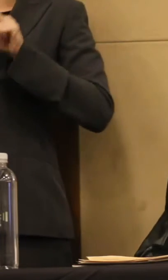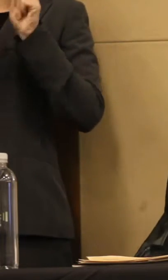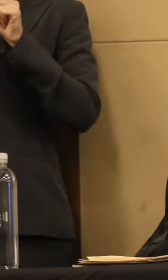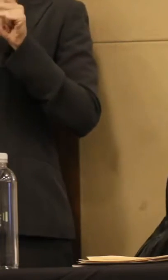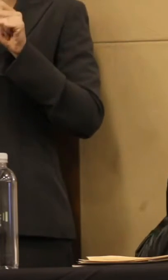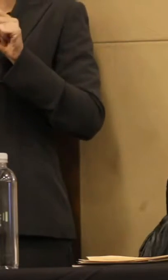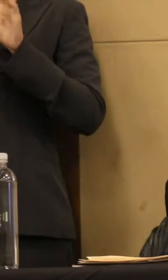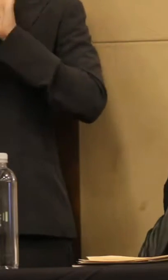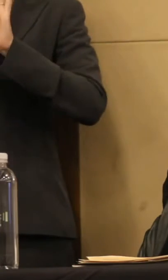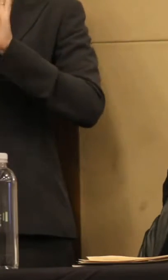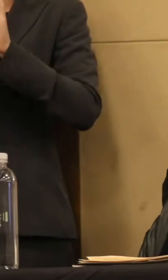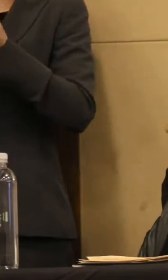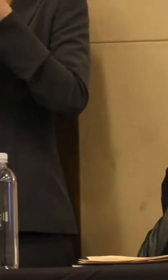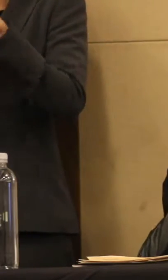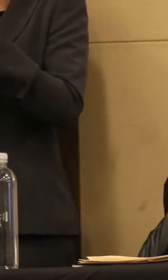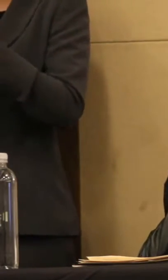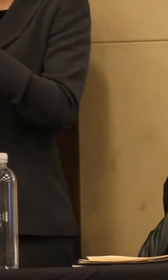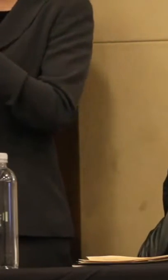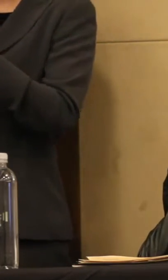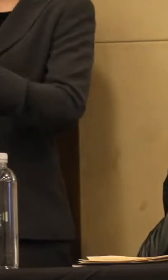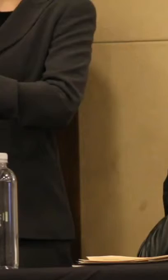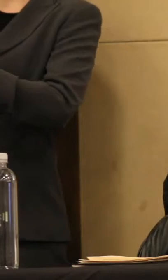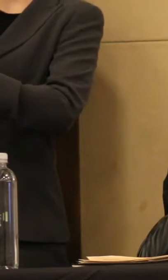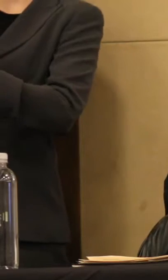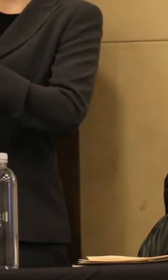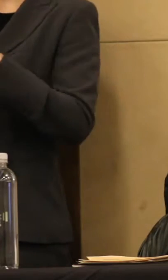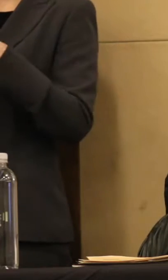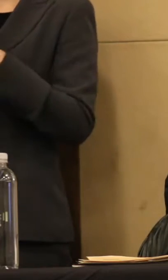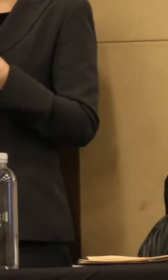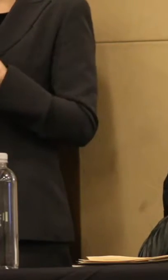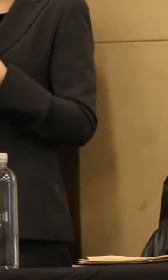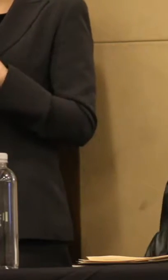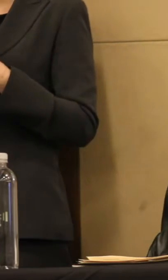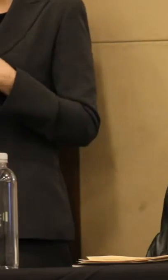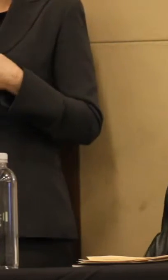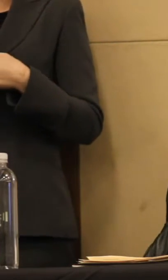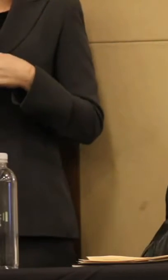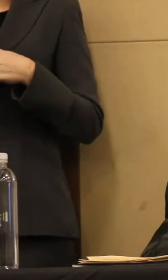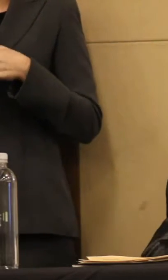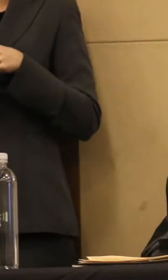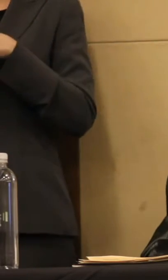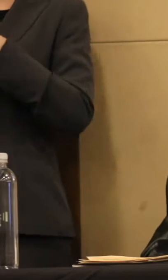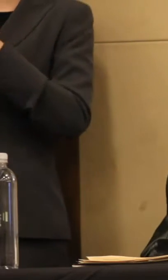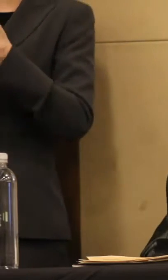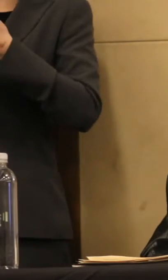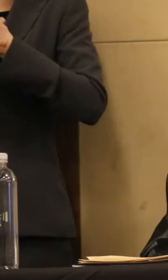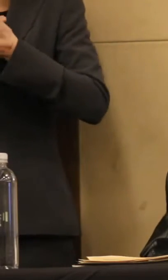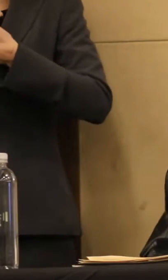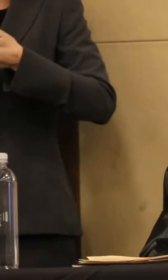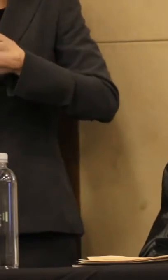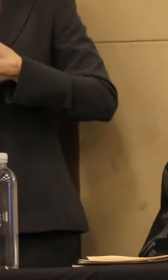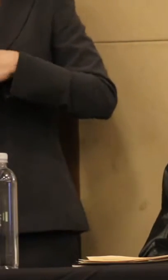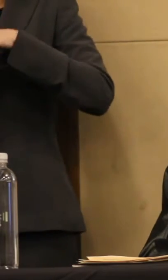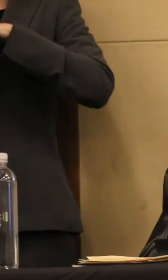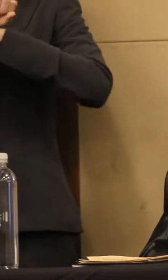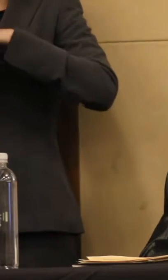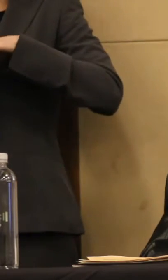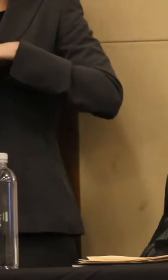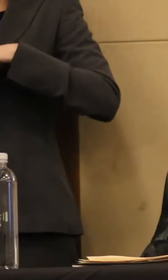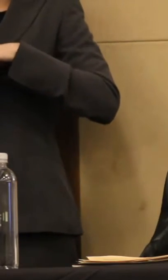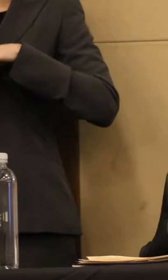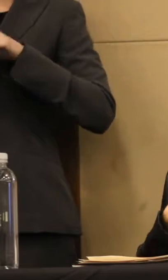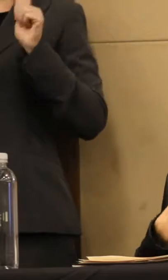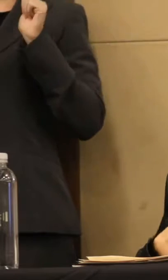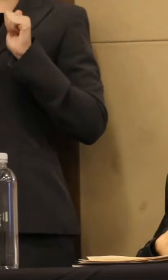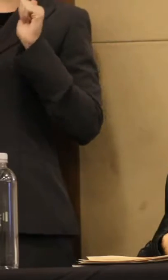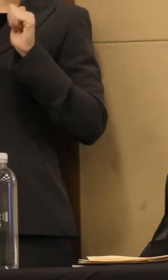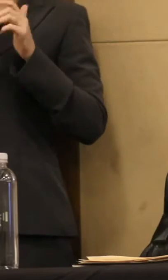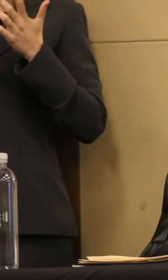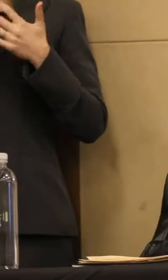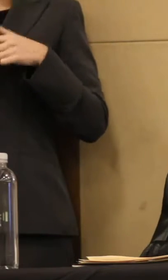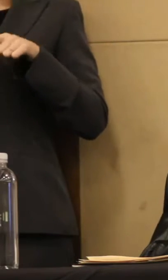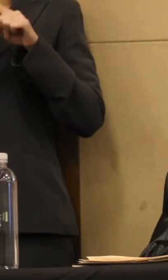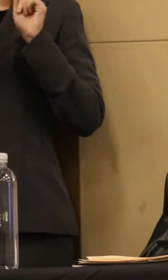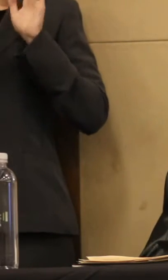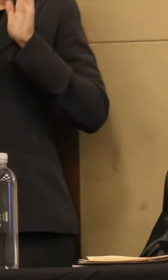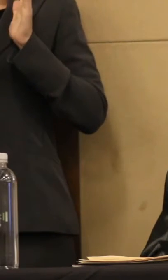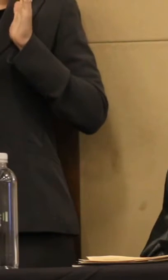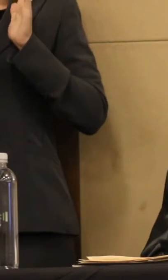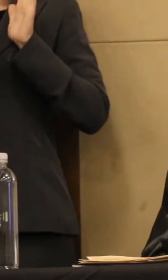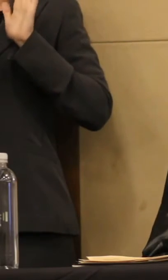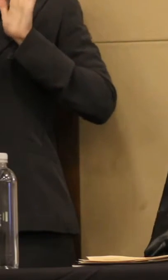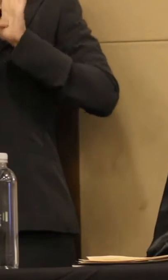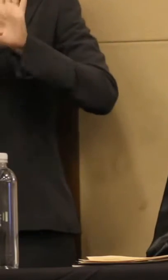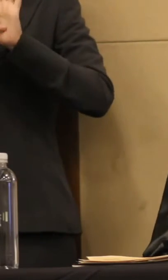and I don't just mean on the screen or on the stage, because representative images is